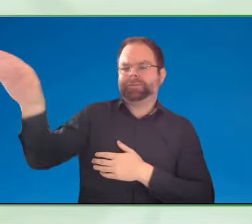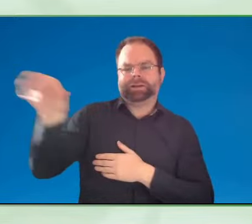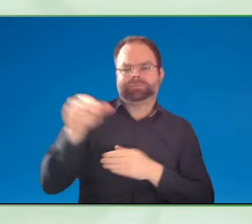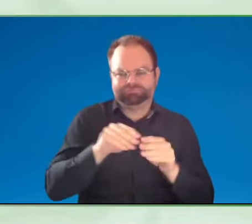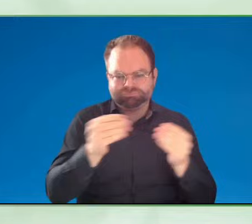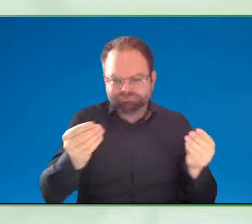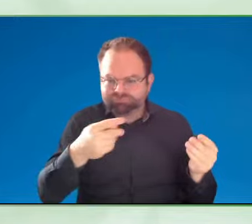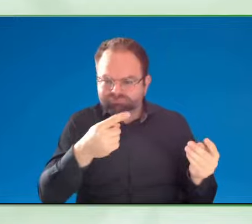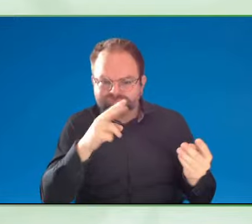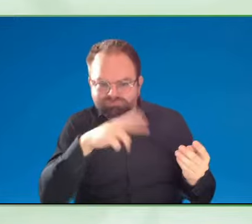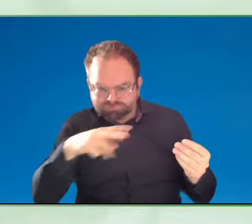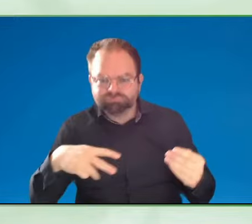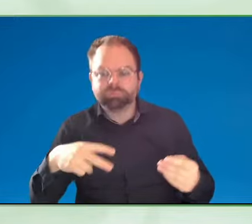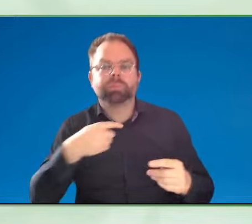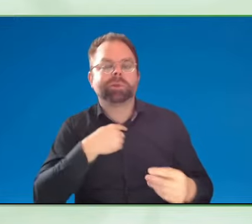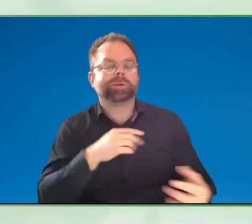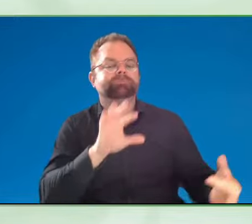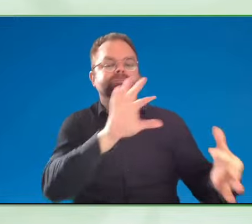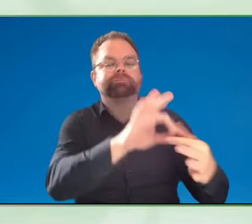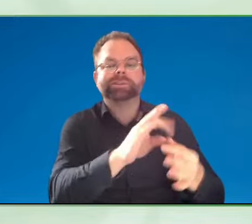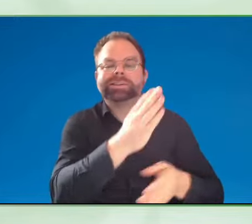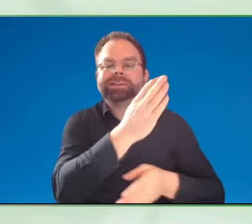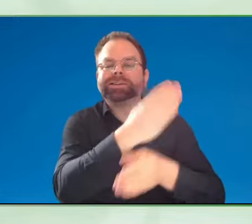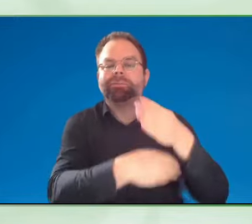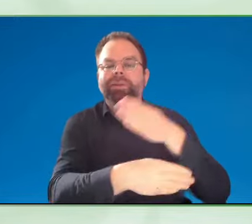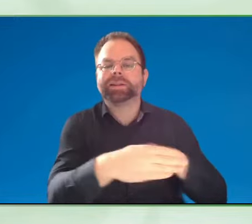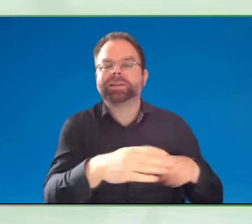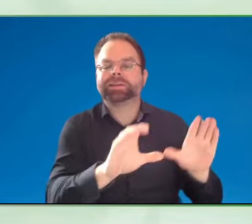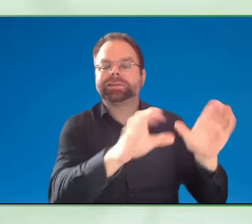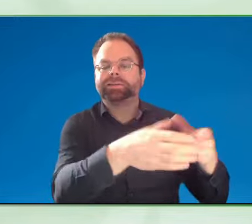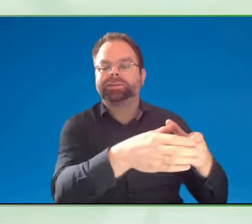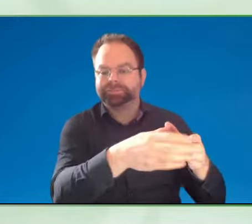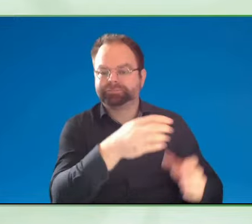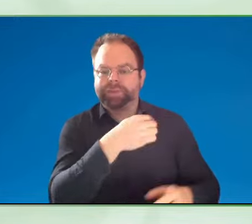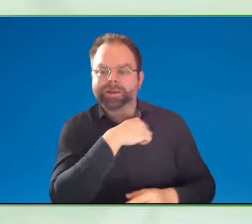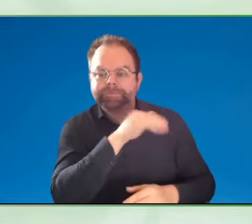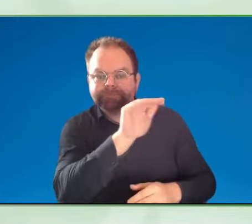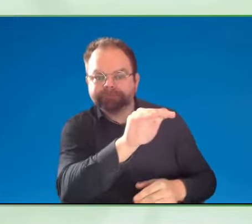Hear them out and see what they say full stop and I did full stop